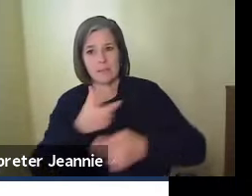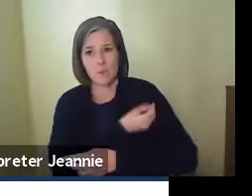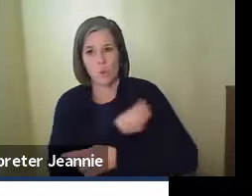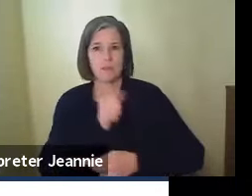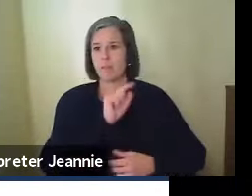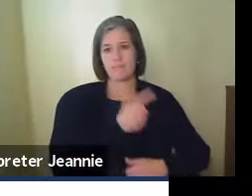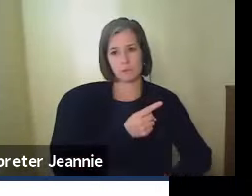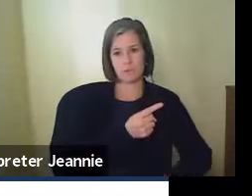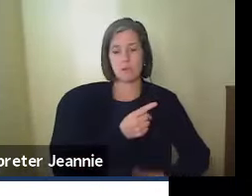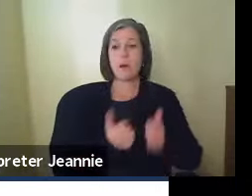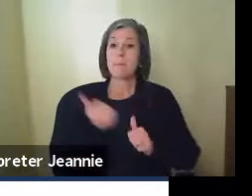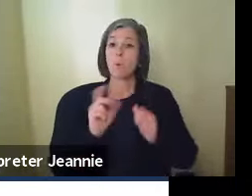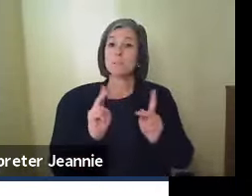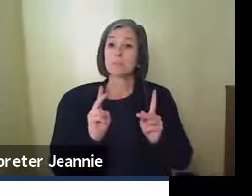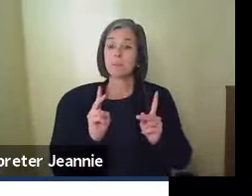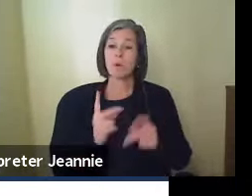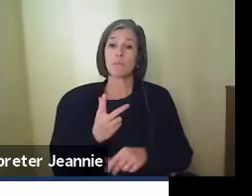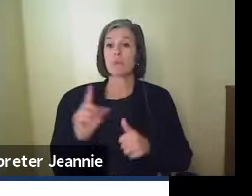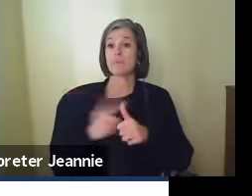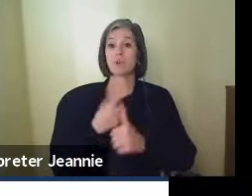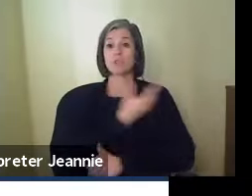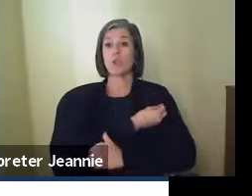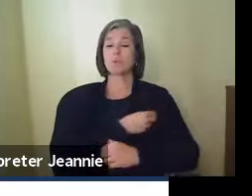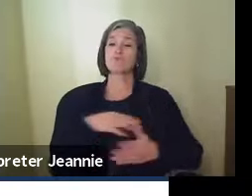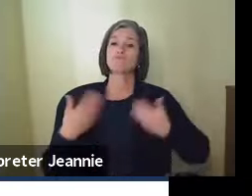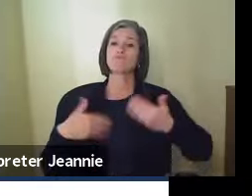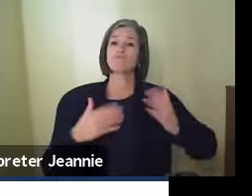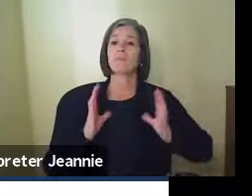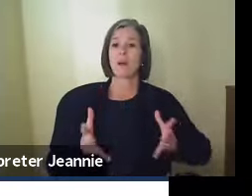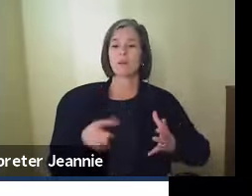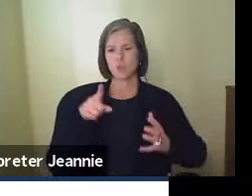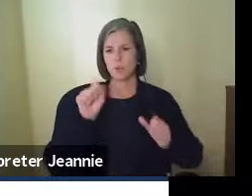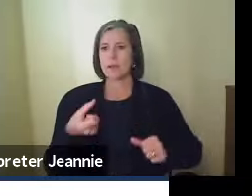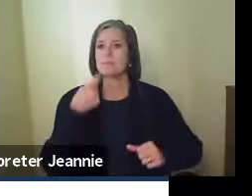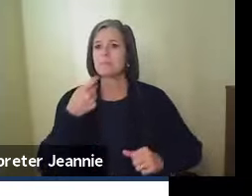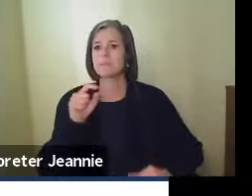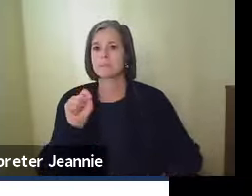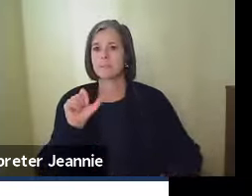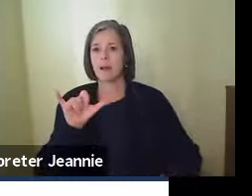to breeze through the first dose pretty well. You can take Tylenol or ibuprofen after